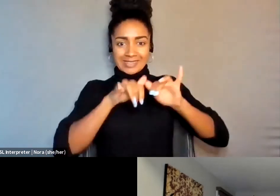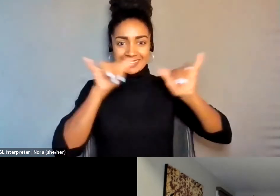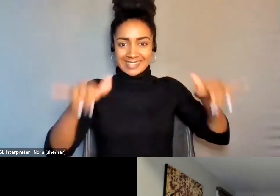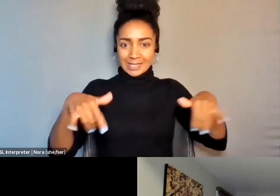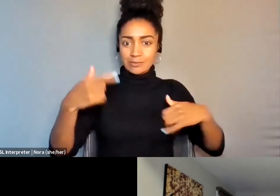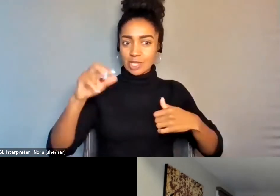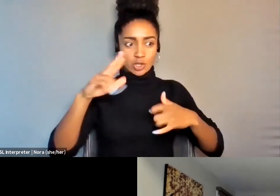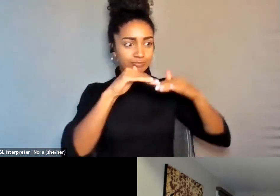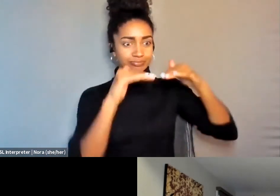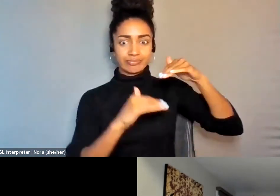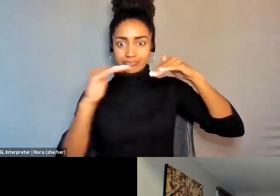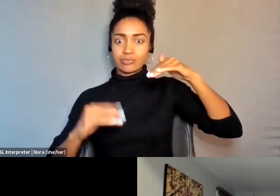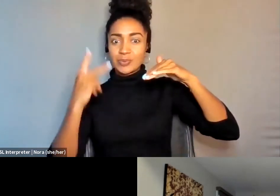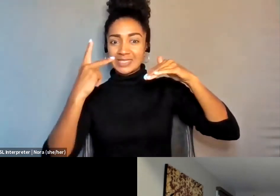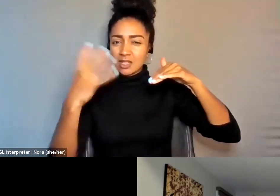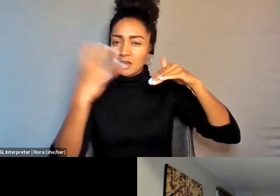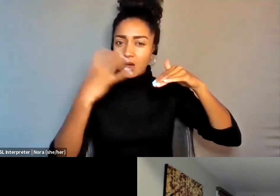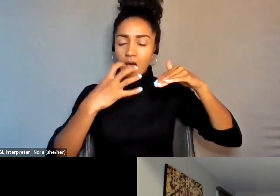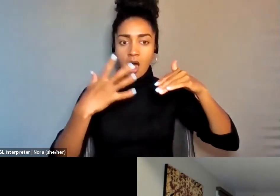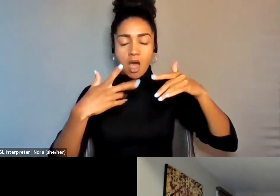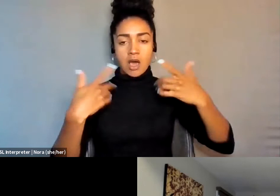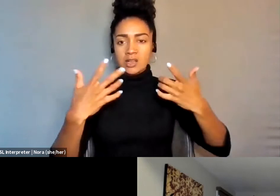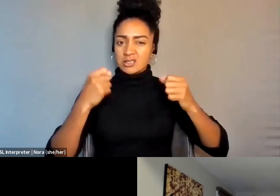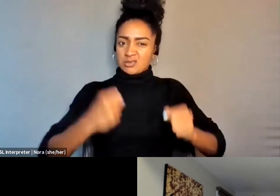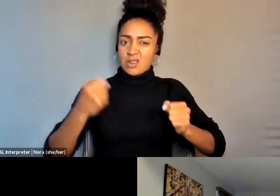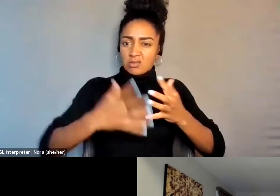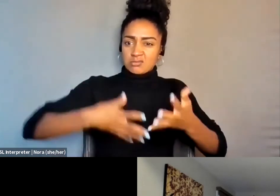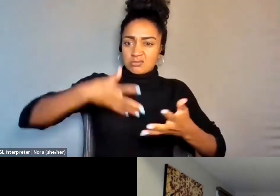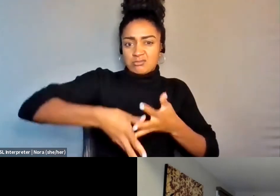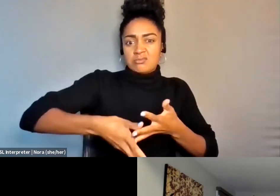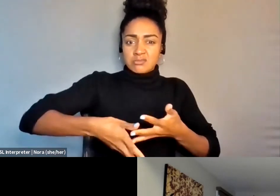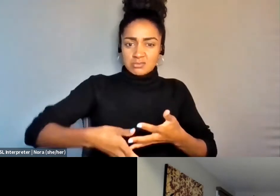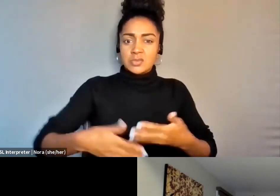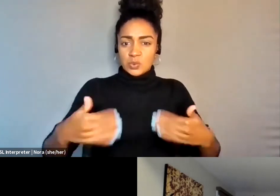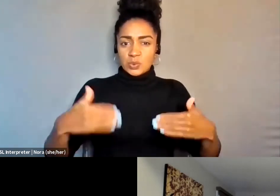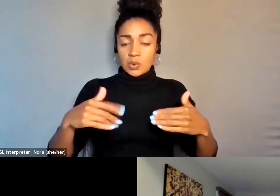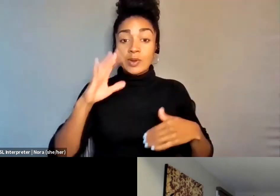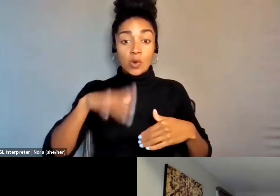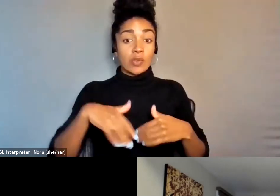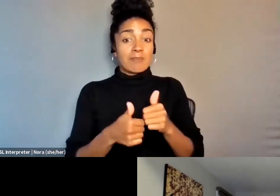need added supports in a wide range of area —